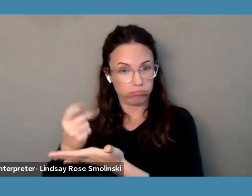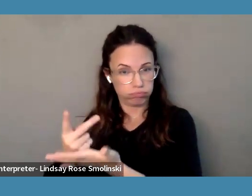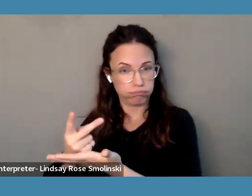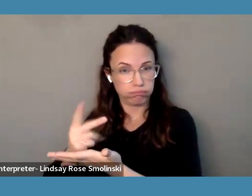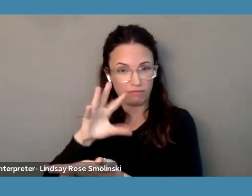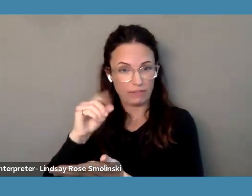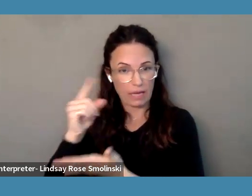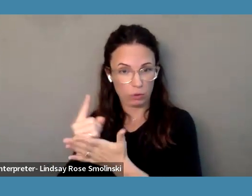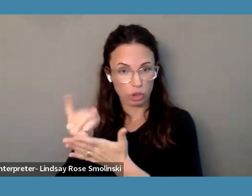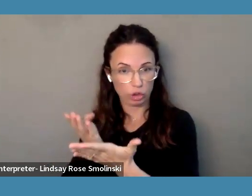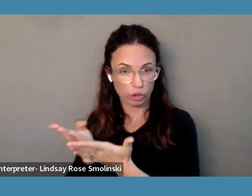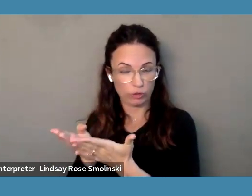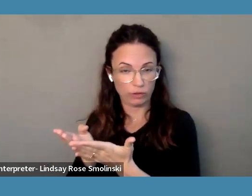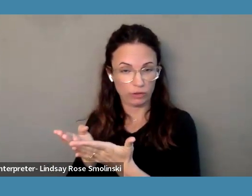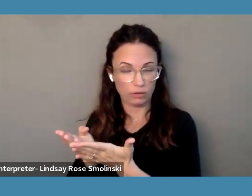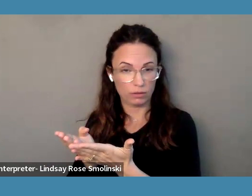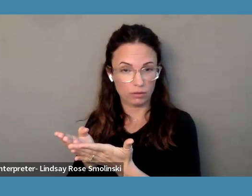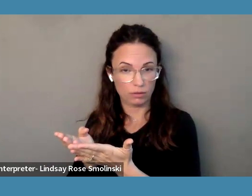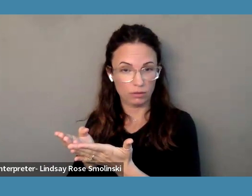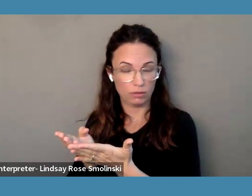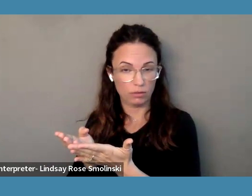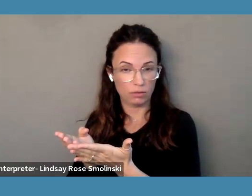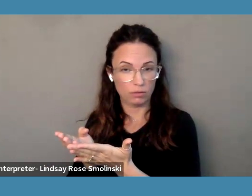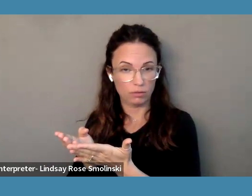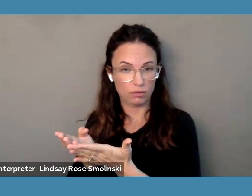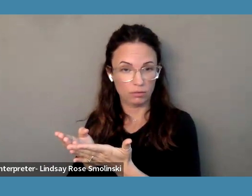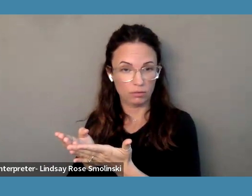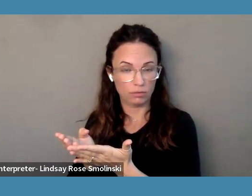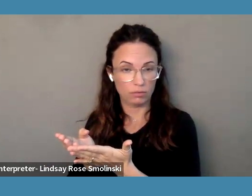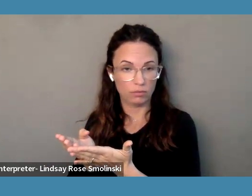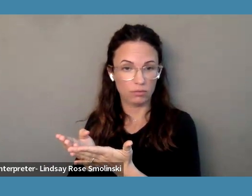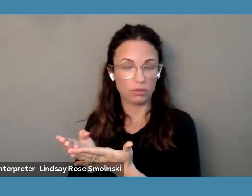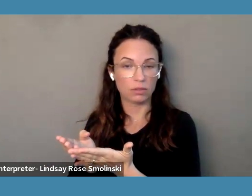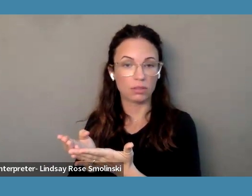it's the agency's burden of proof, they will go first.